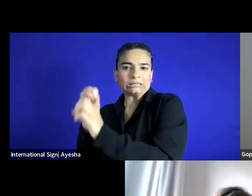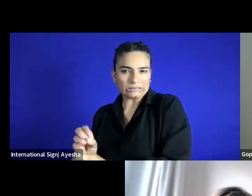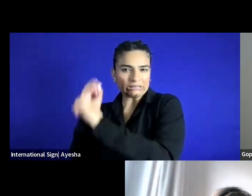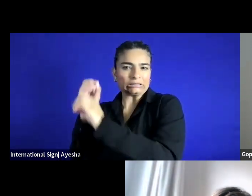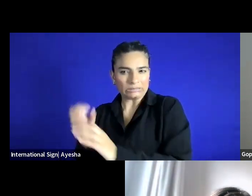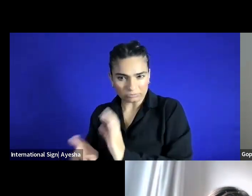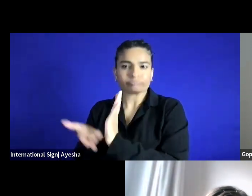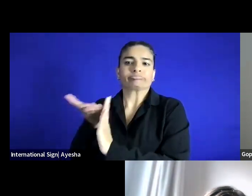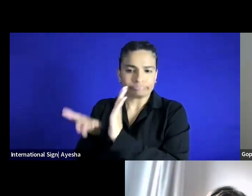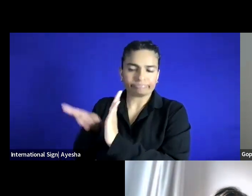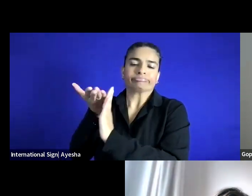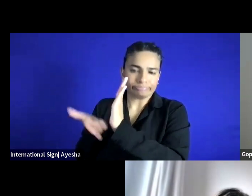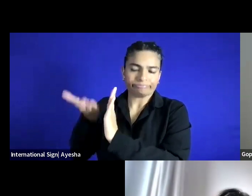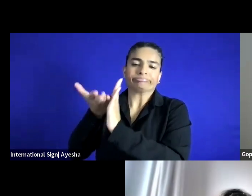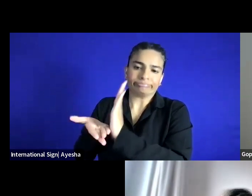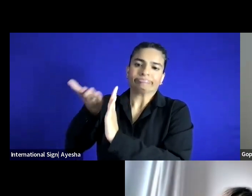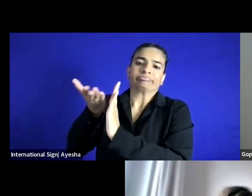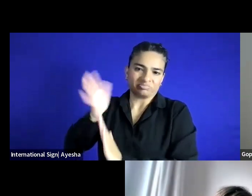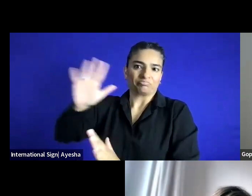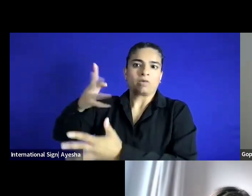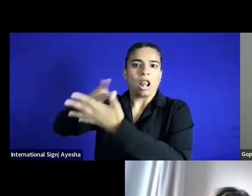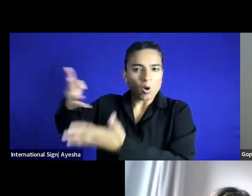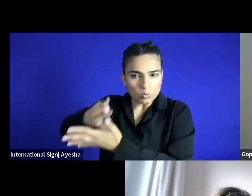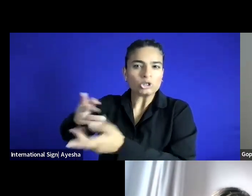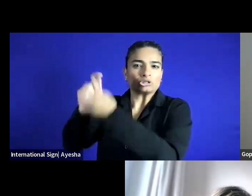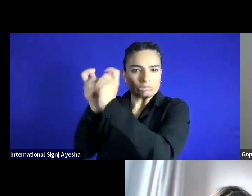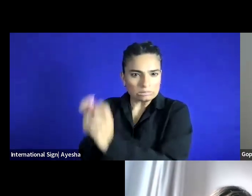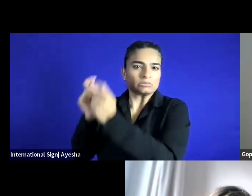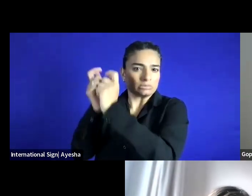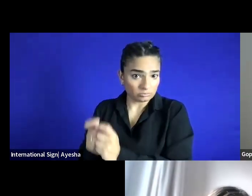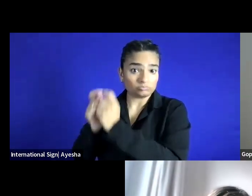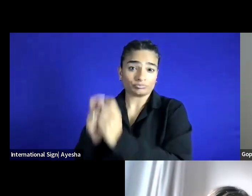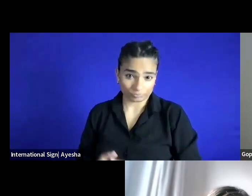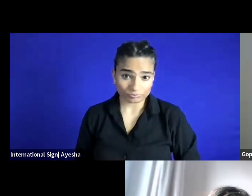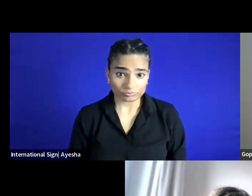So yes, please make sure you go to the website. Have a read.